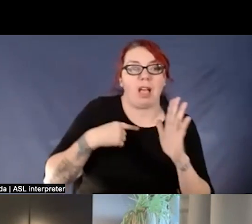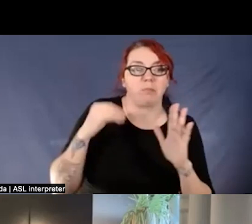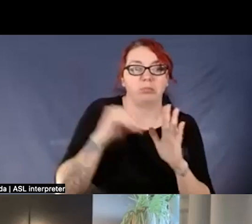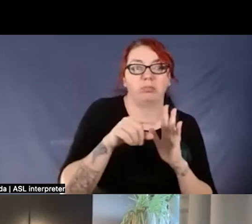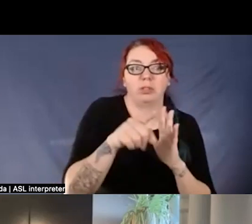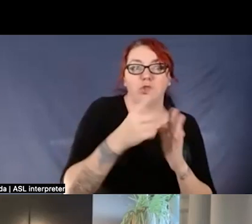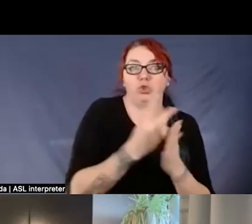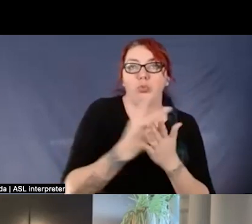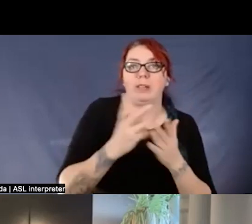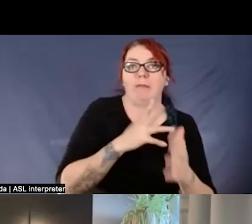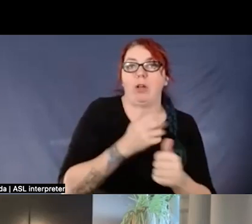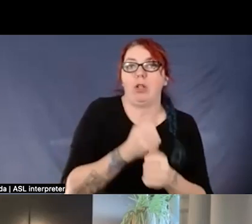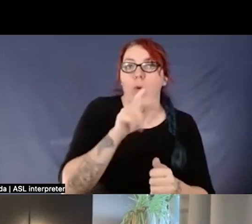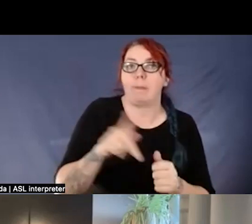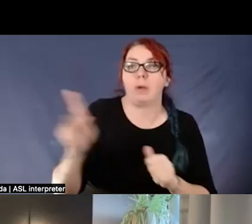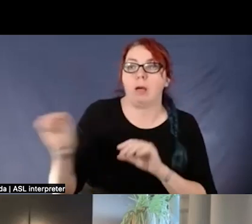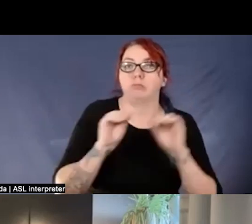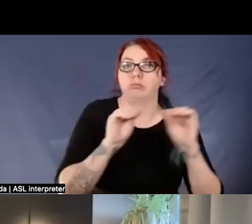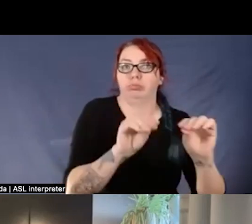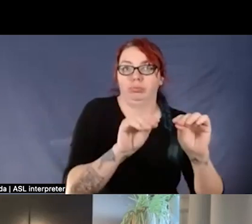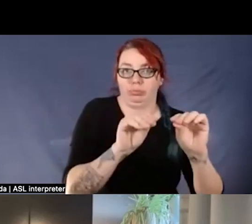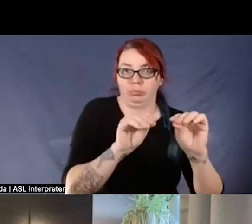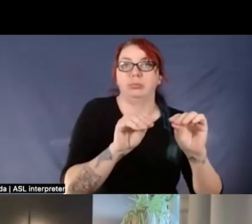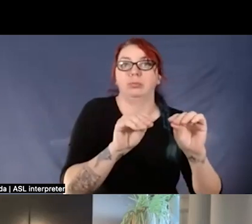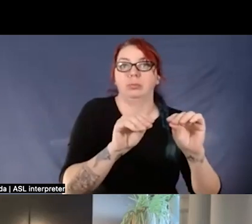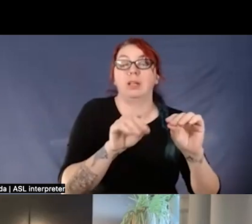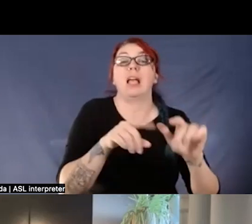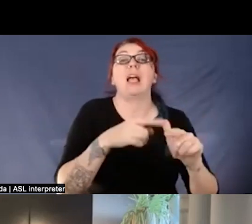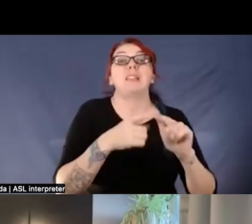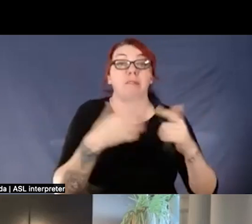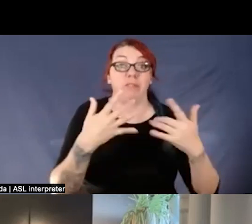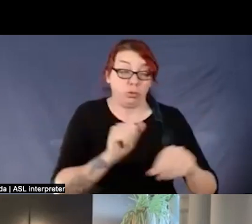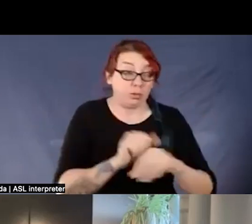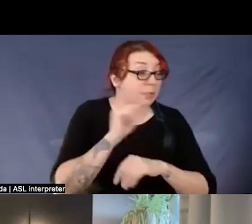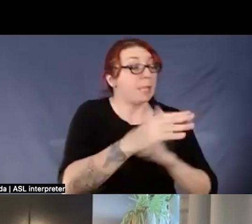that your follow-up has been scheduled. You can cancel the follow-up from this email or even visit